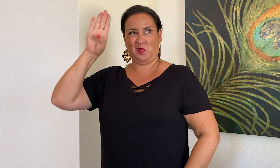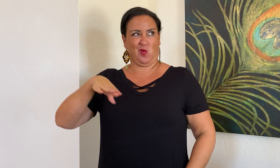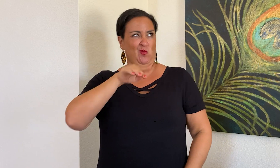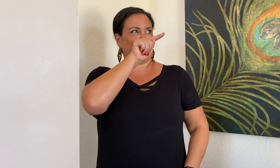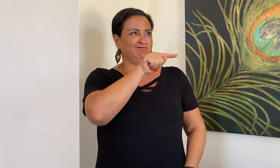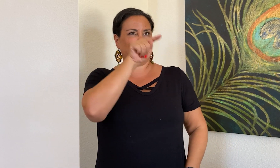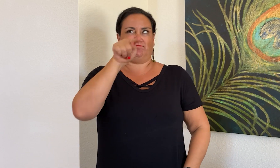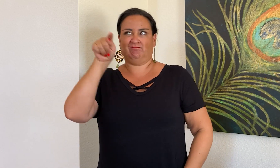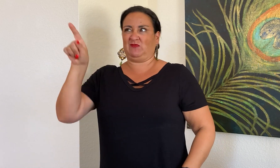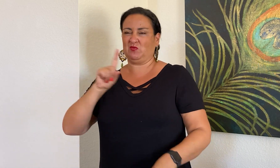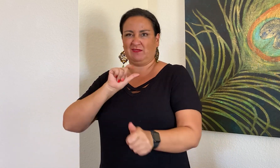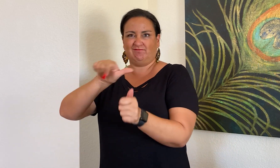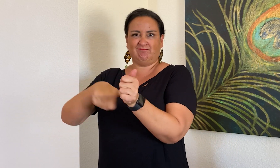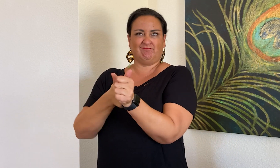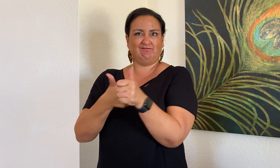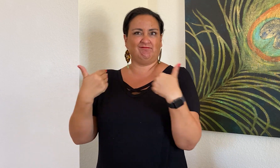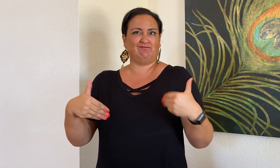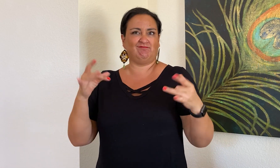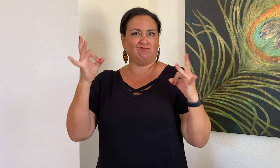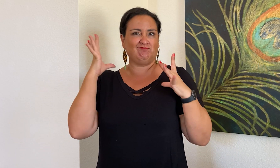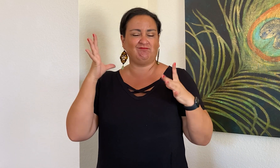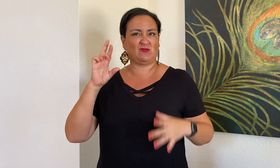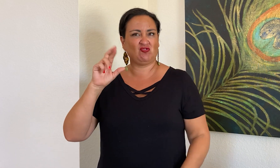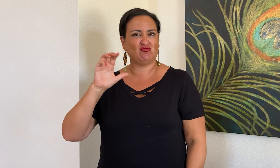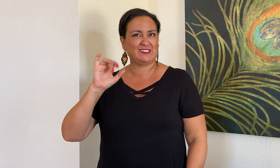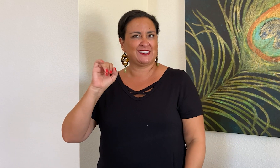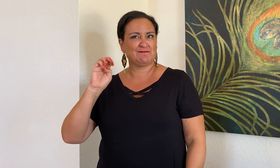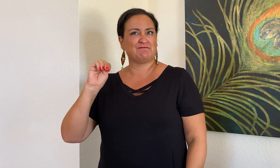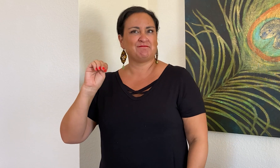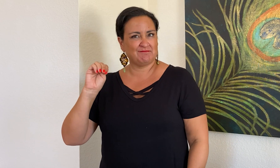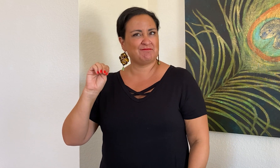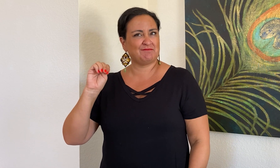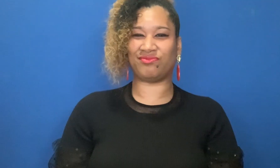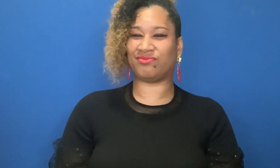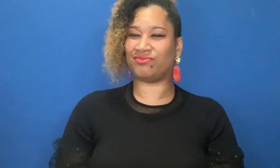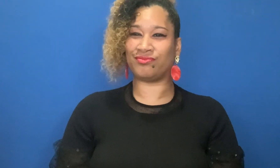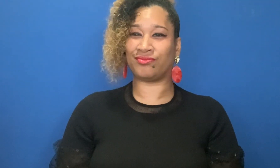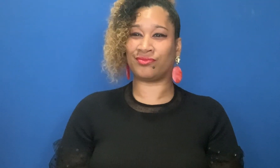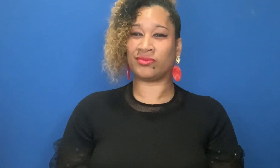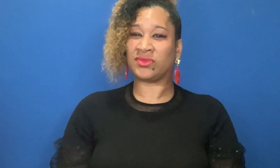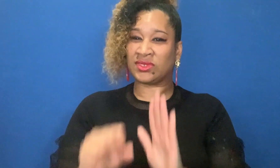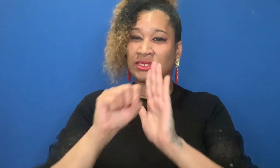knowing that they are rooted in racism?